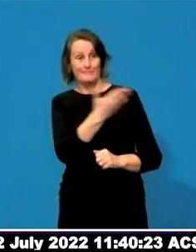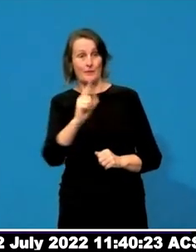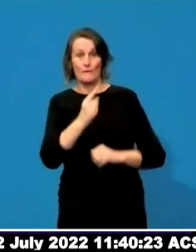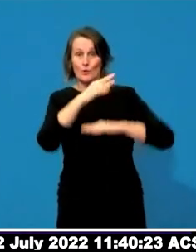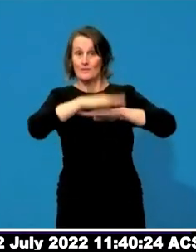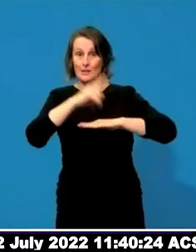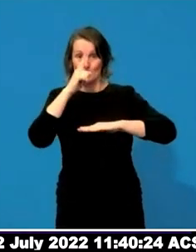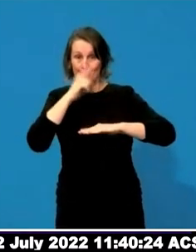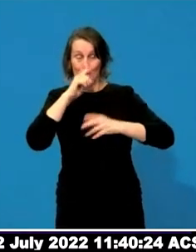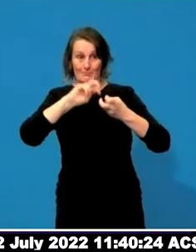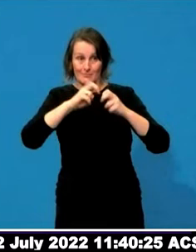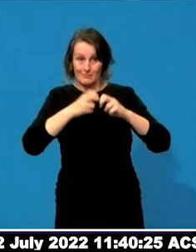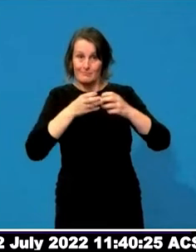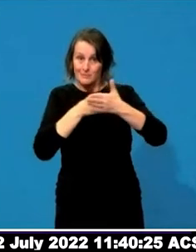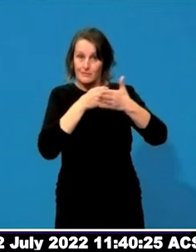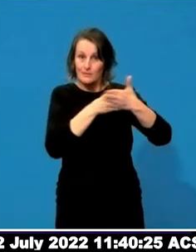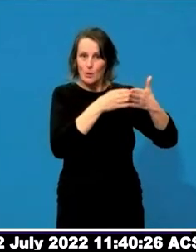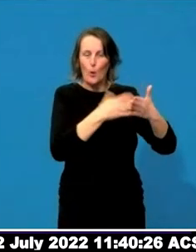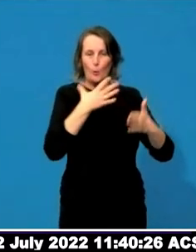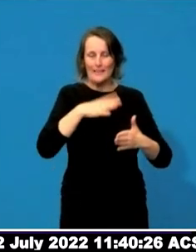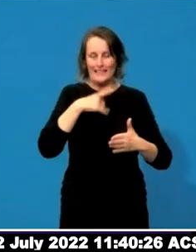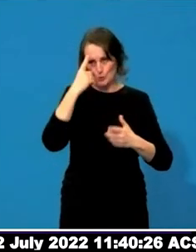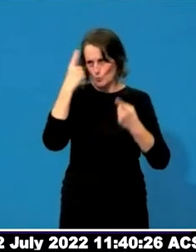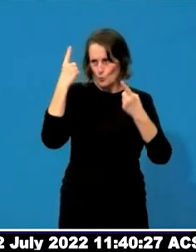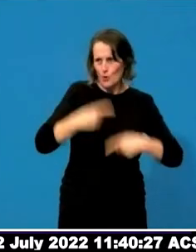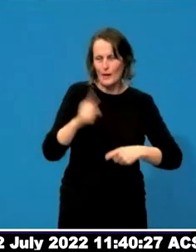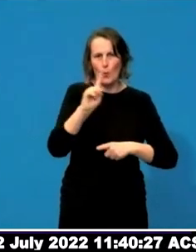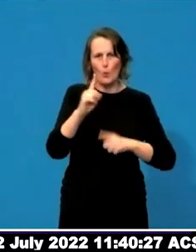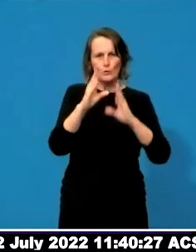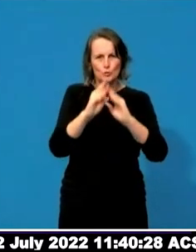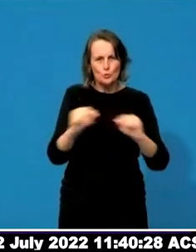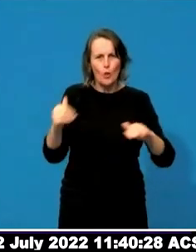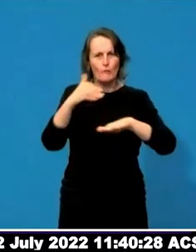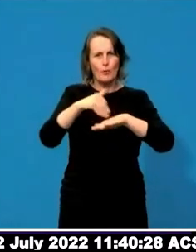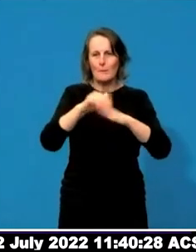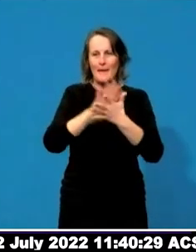What are the solutions or how do we work towards these solutions?